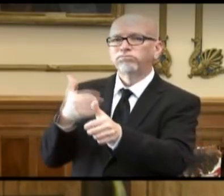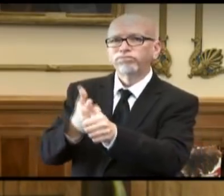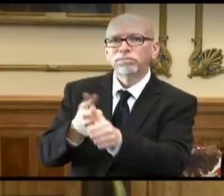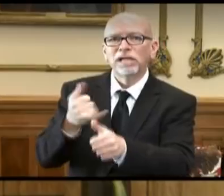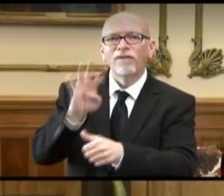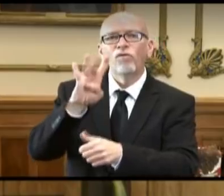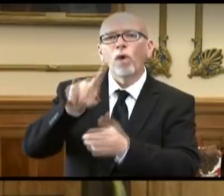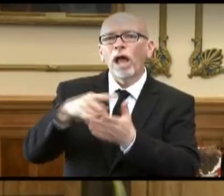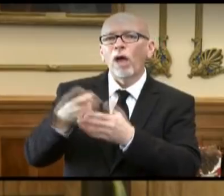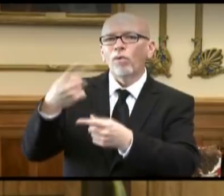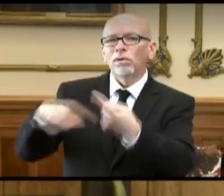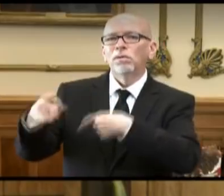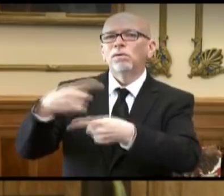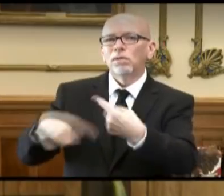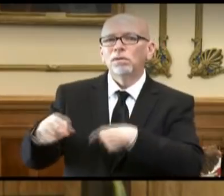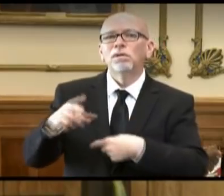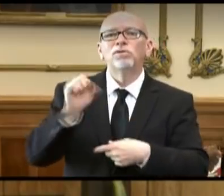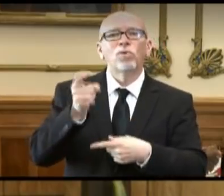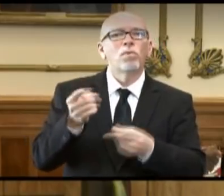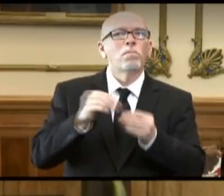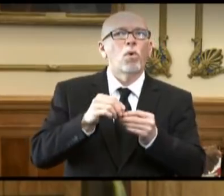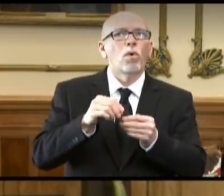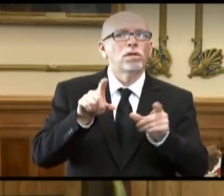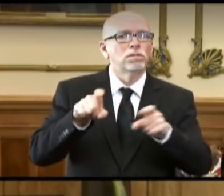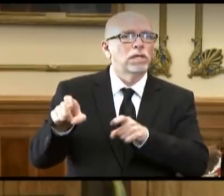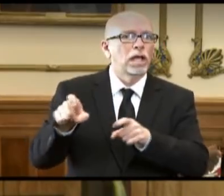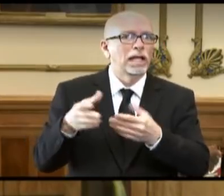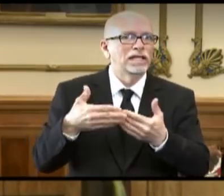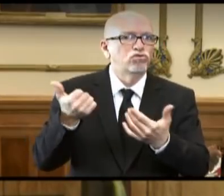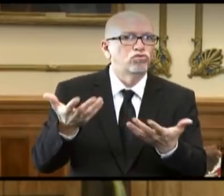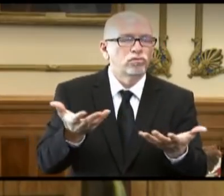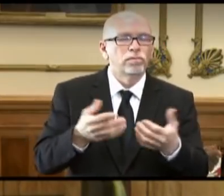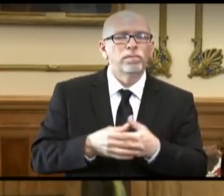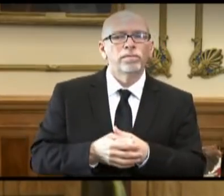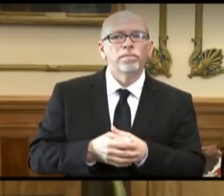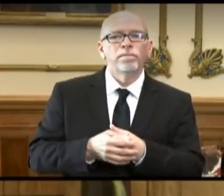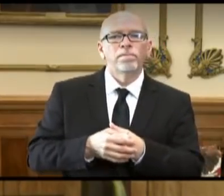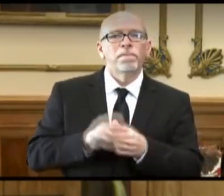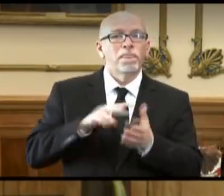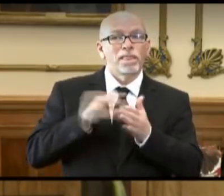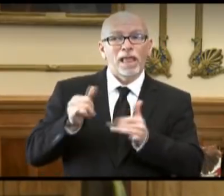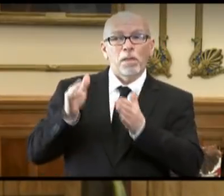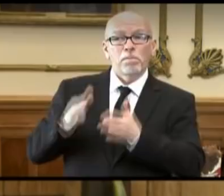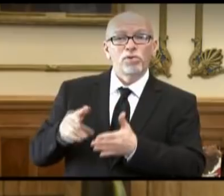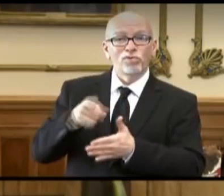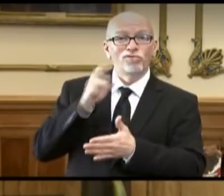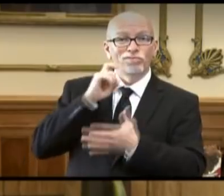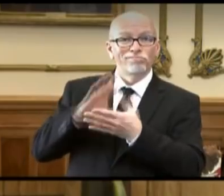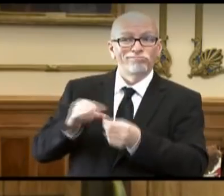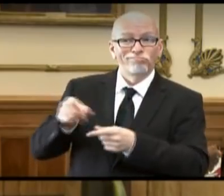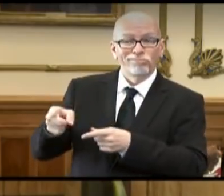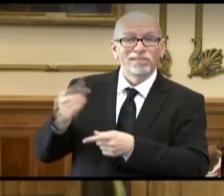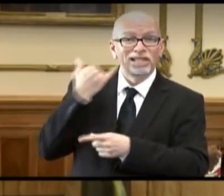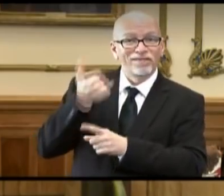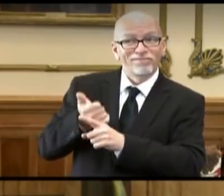I AM UNDERSTANDING LAB CORE IS DOWN TO A 48-HOUR TURN-AROUND. THEY HAVE GOTTEN THEIR BACKLOG DONE.